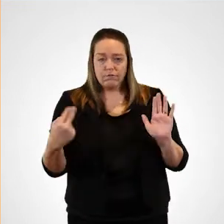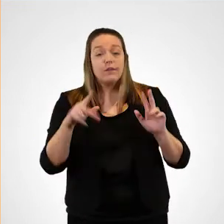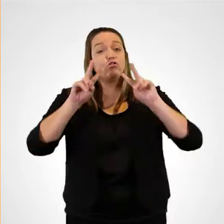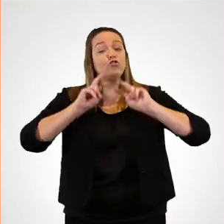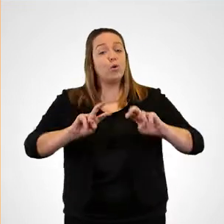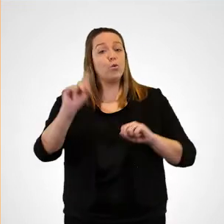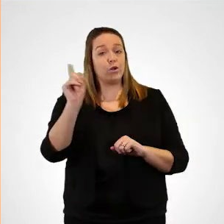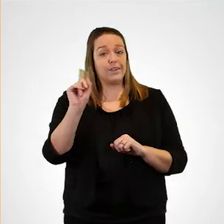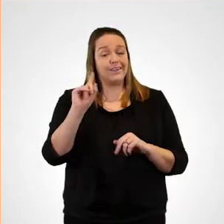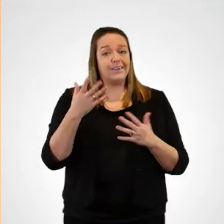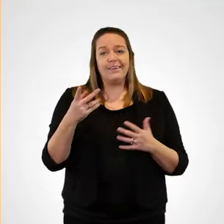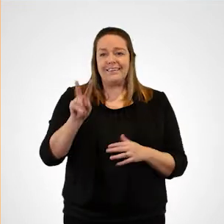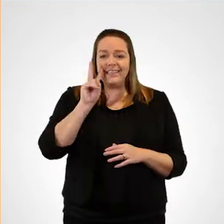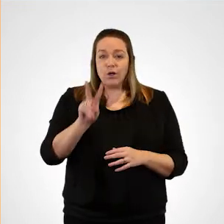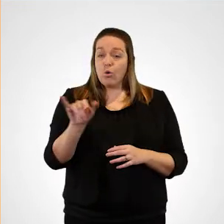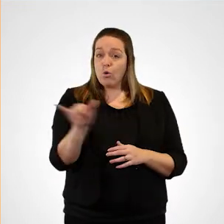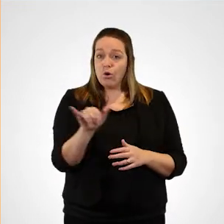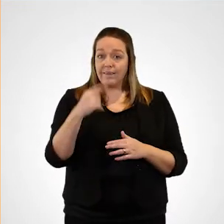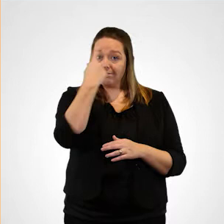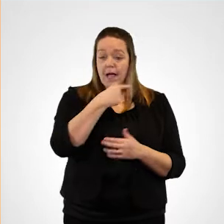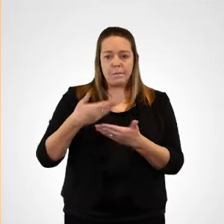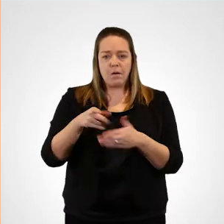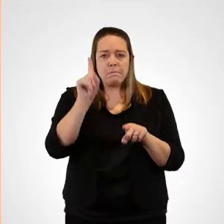was then looked to see which face did the baby look at most,